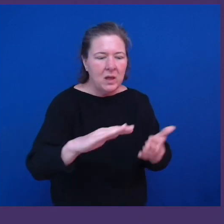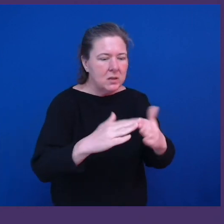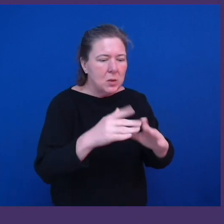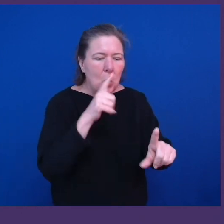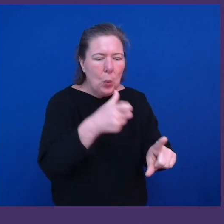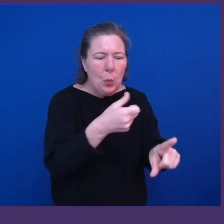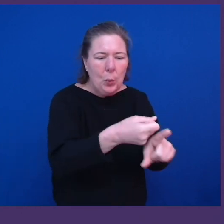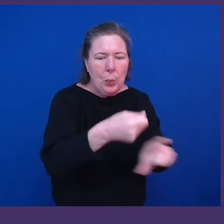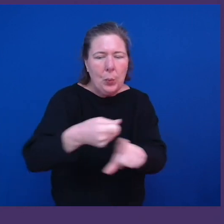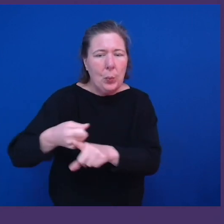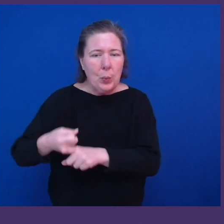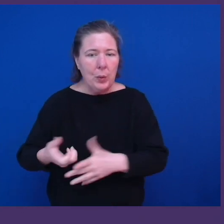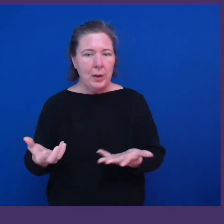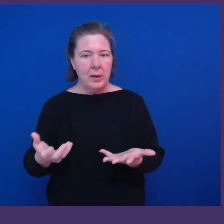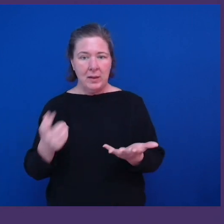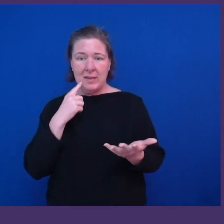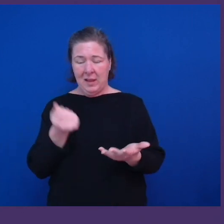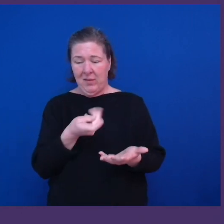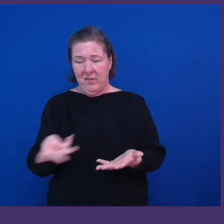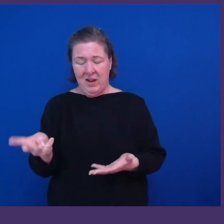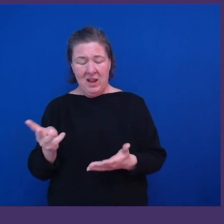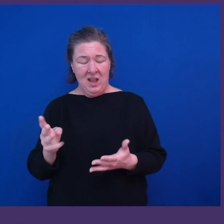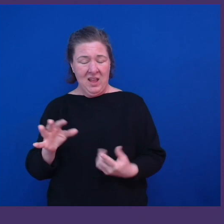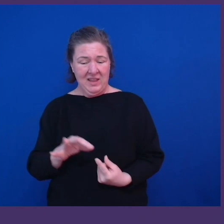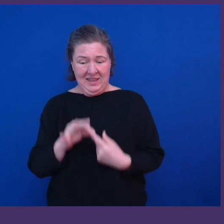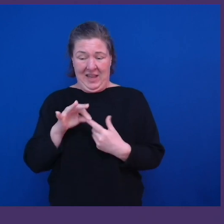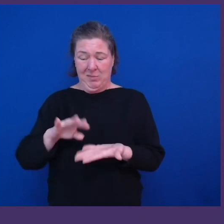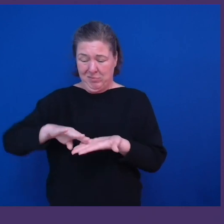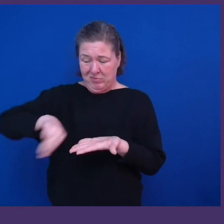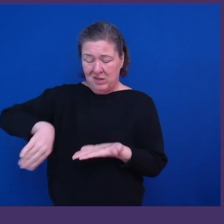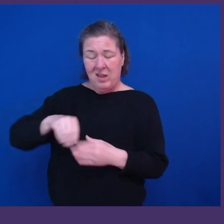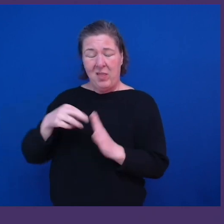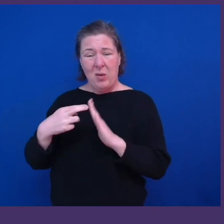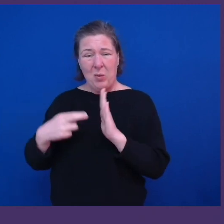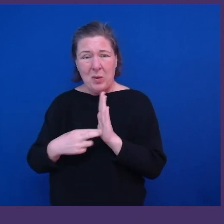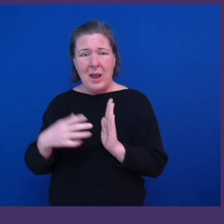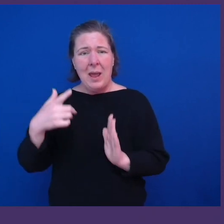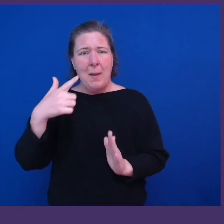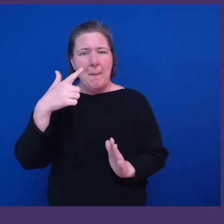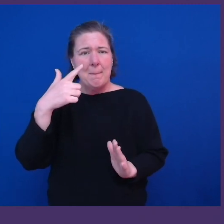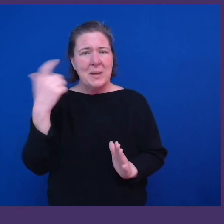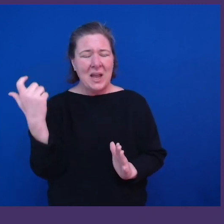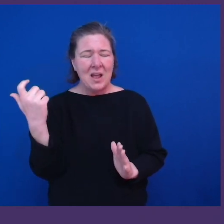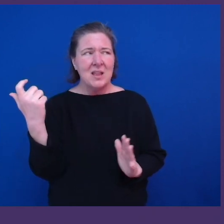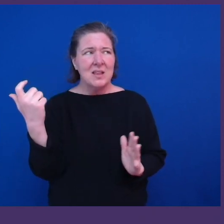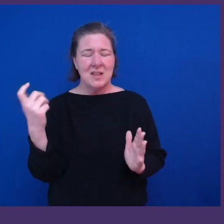There were a number of exceptions in the proposed rule, and because of the disability community's work